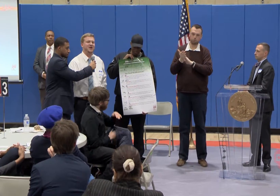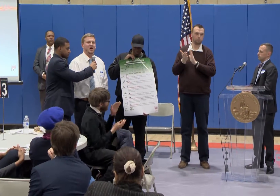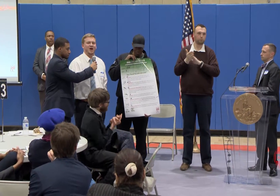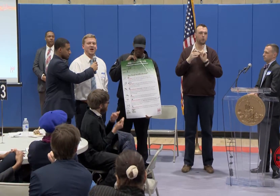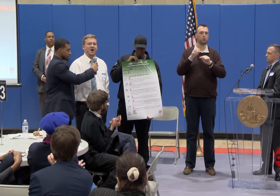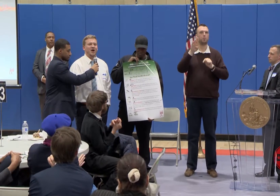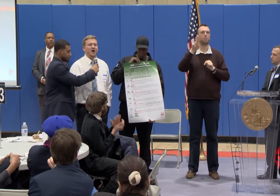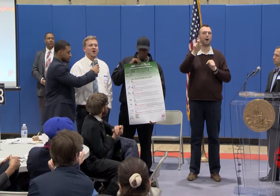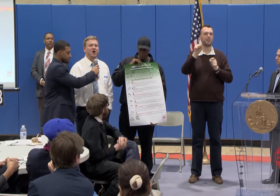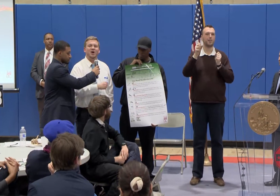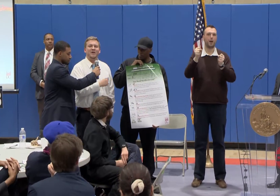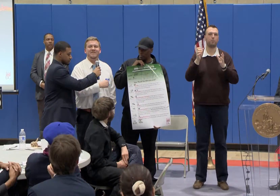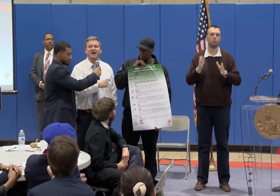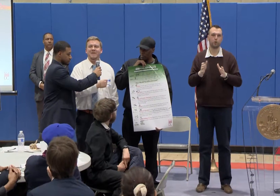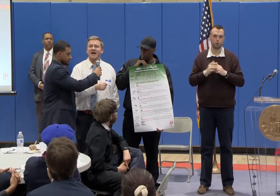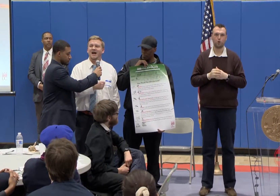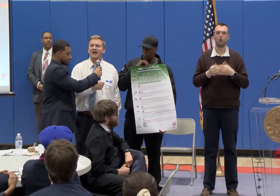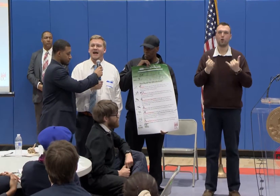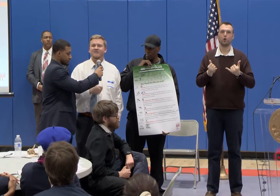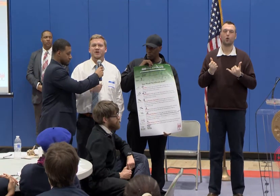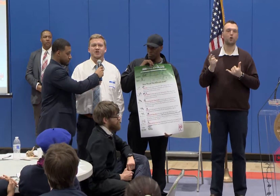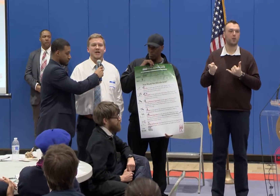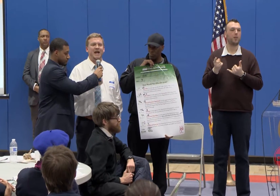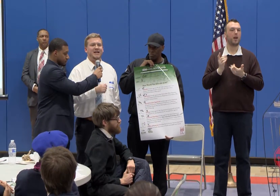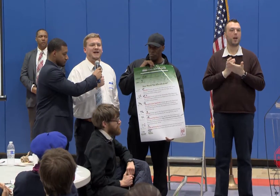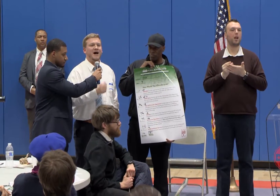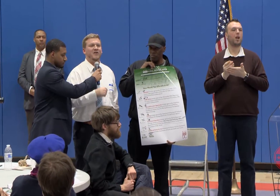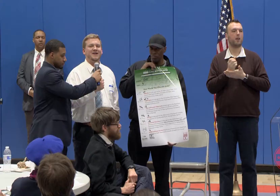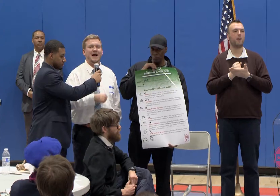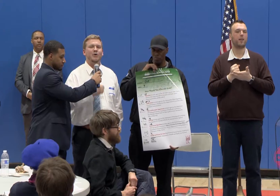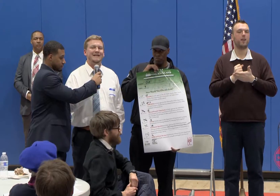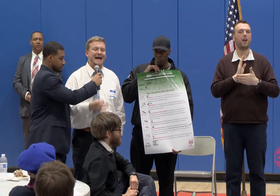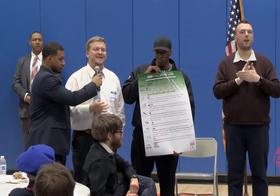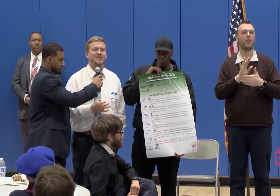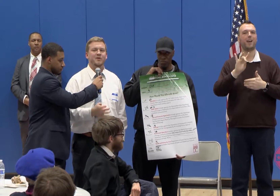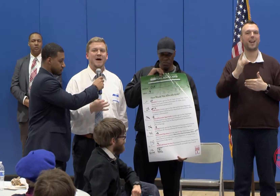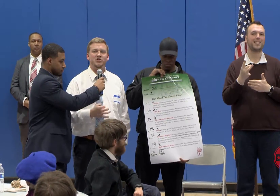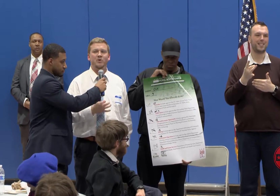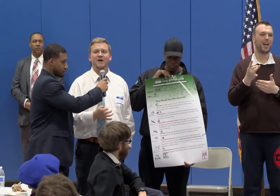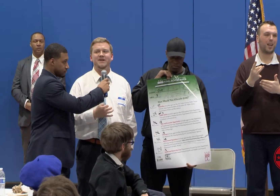CURRENTLY THEY MACON AVERAGE $8 AN HOUR LESS THAN THE METRO BUS